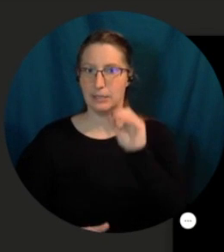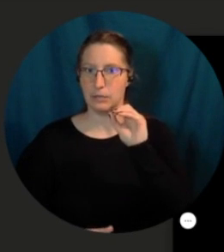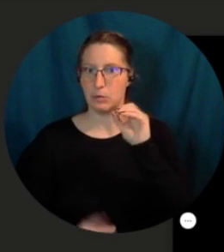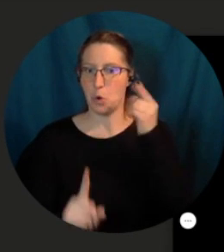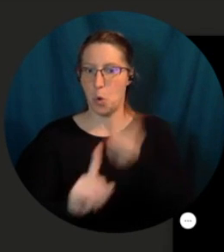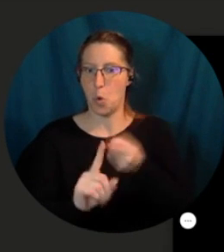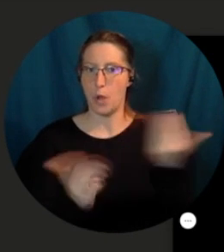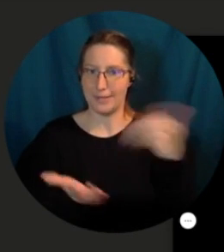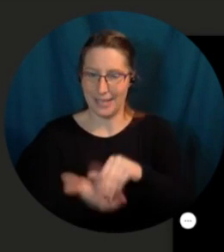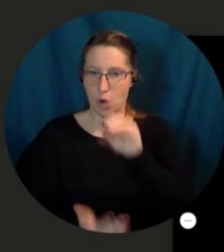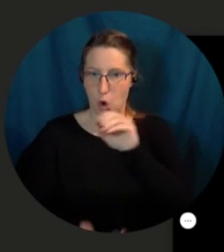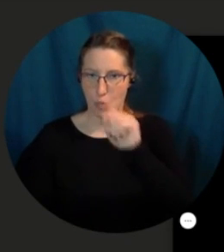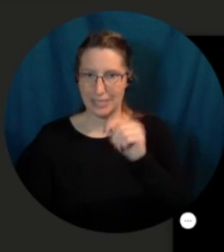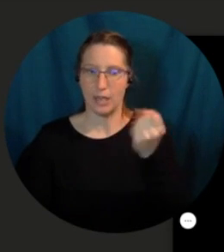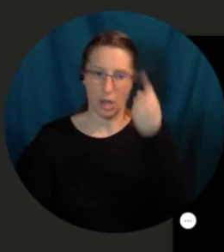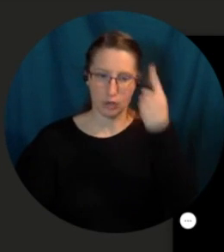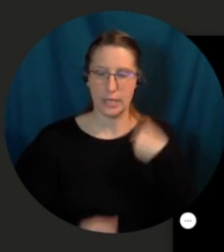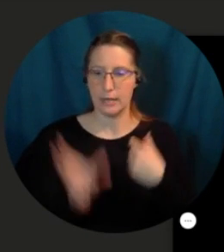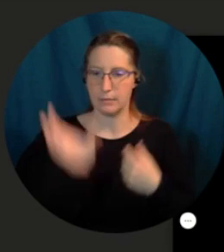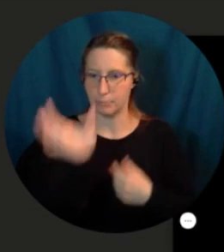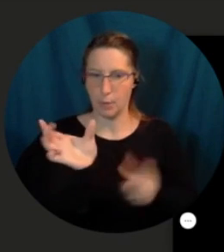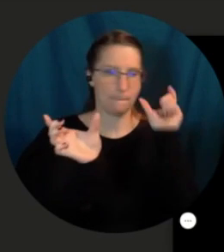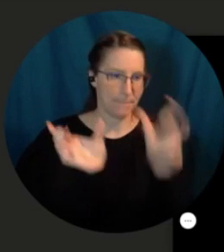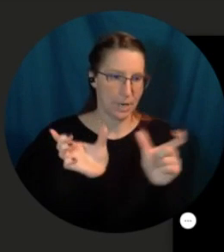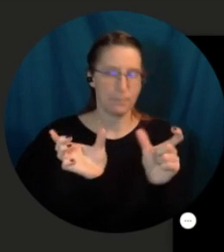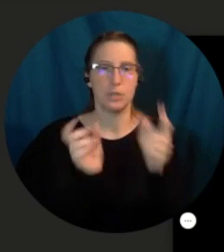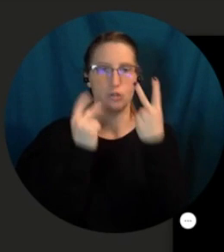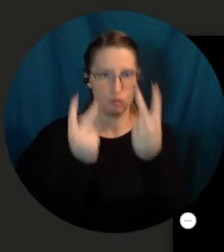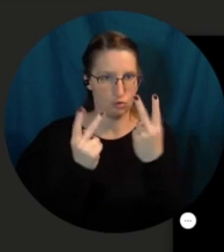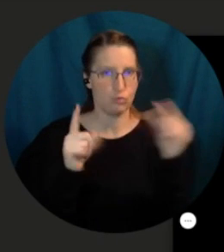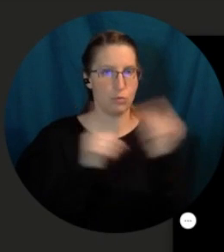so that he can write it properly and learn to write it properly.